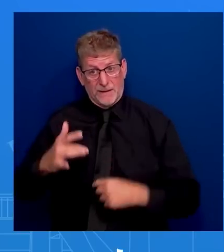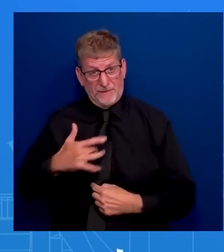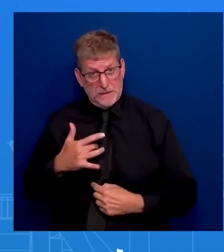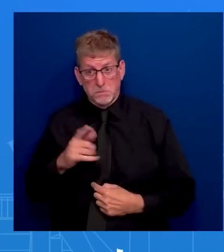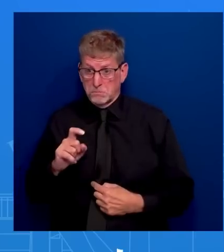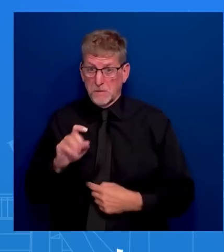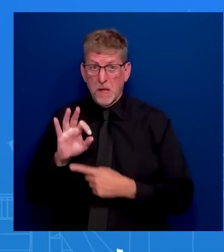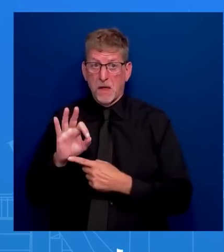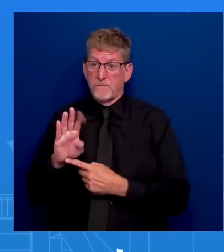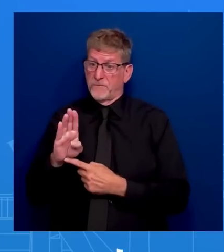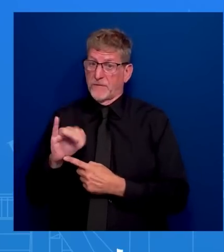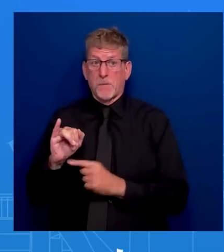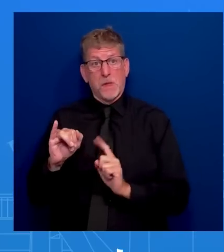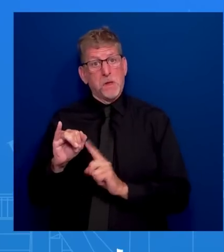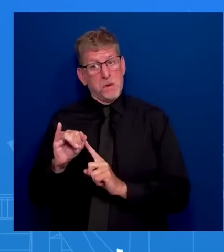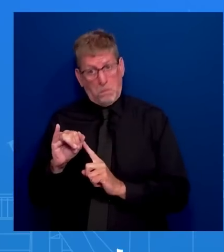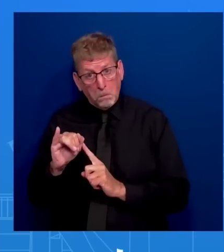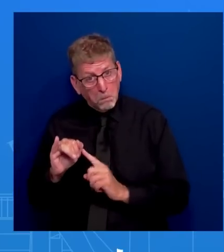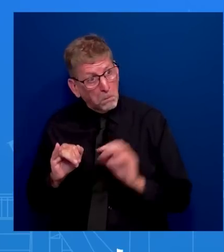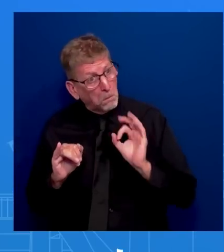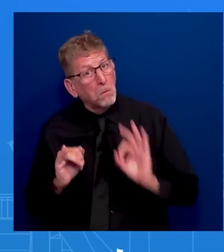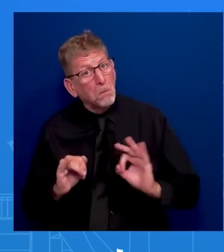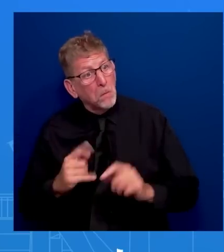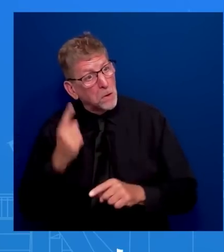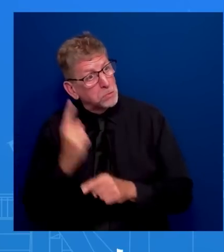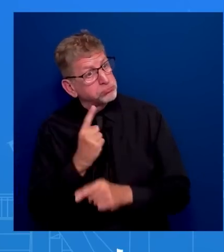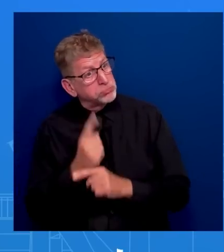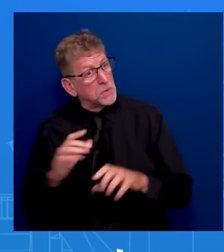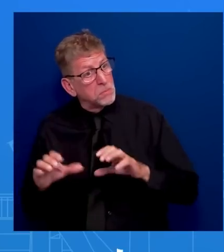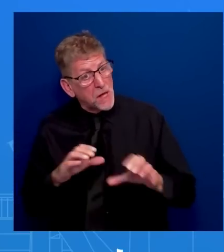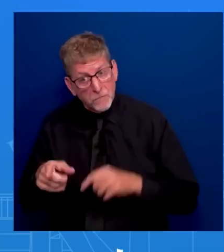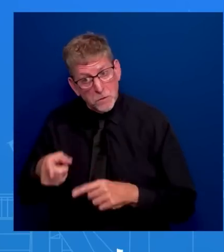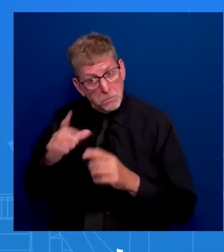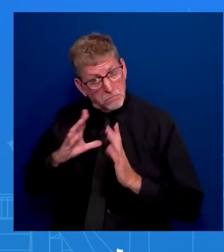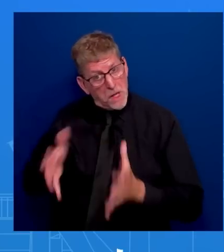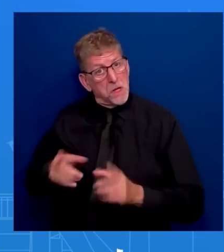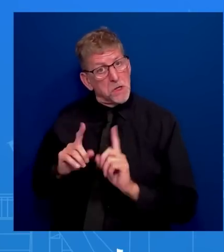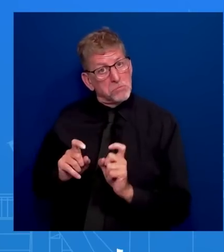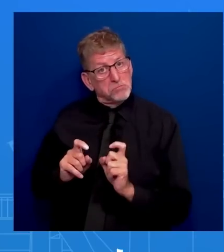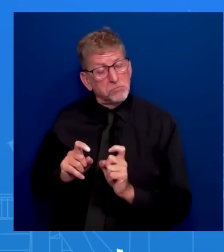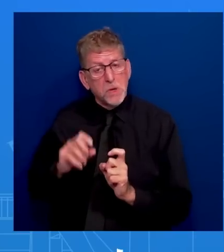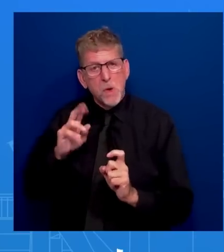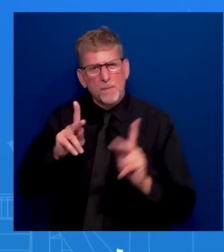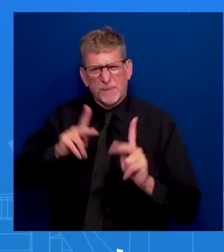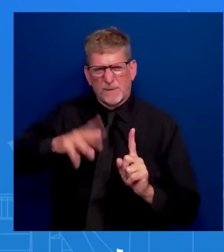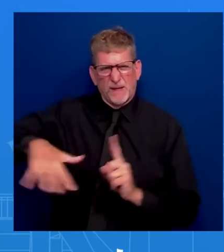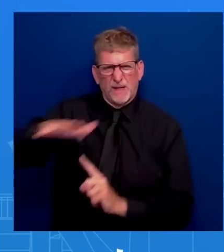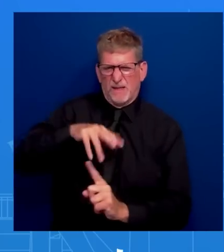I read his quote from when he -- on January 7th in 2021, when he nominated Merrick Garland,